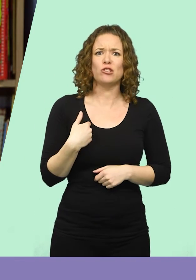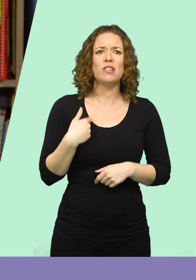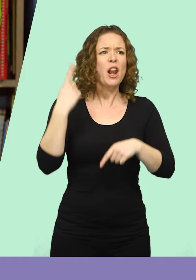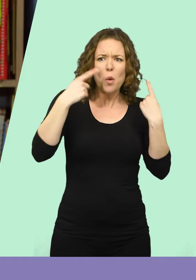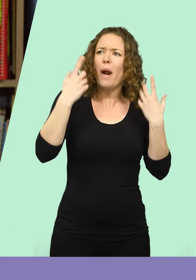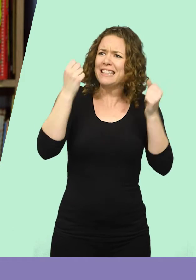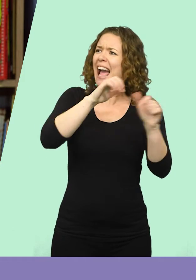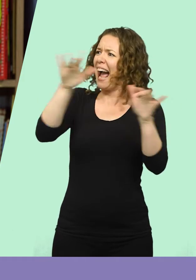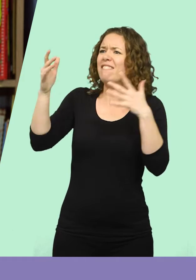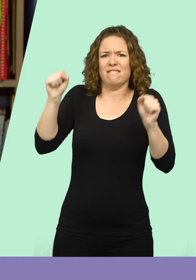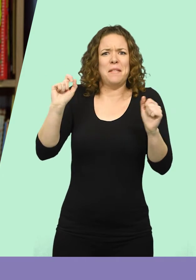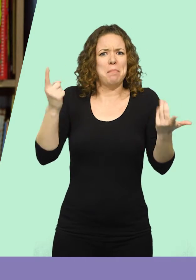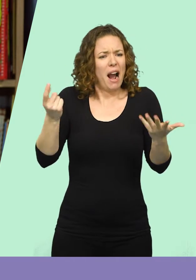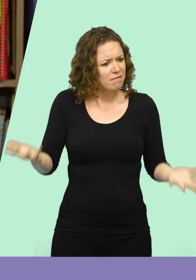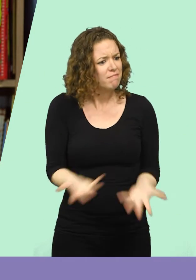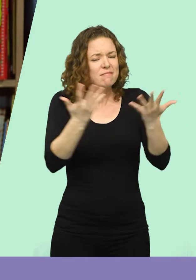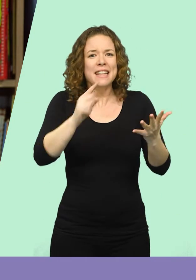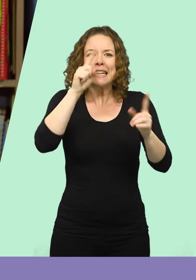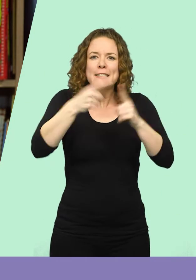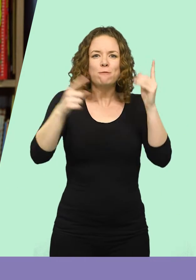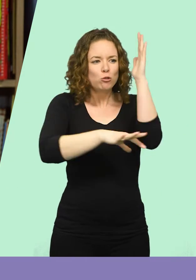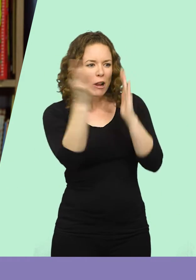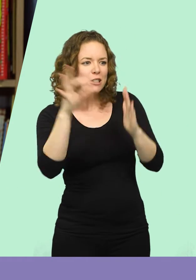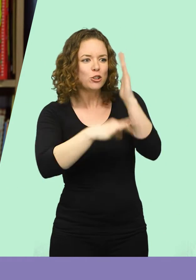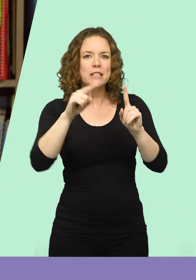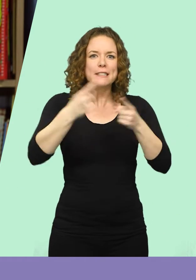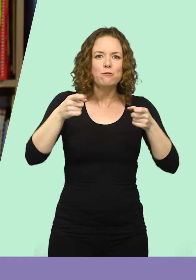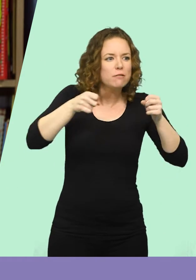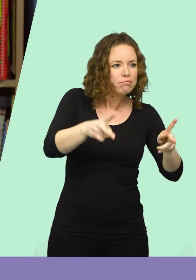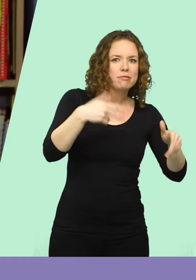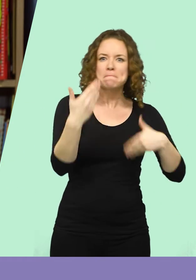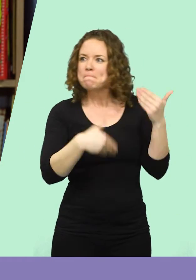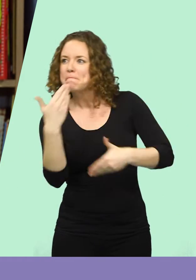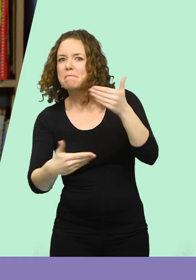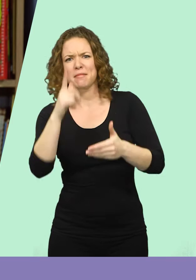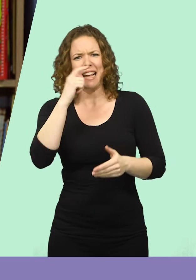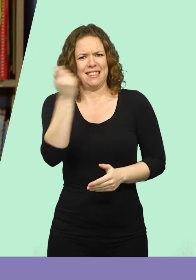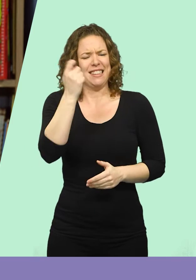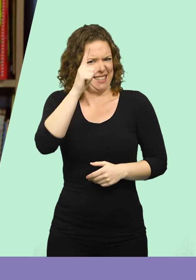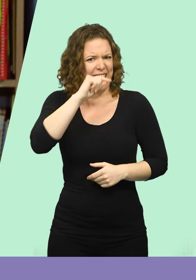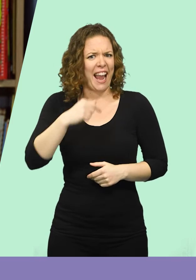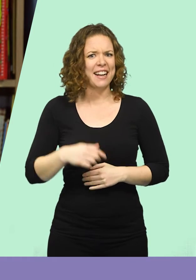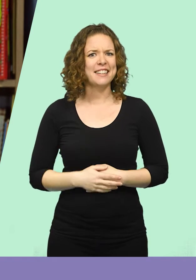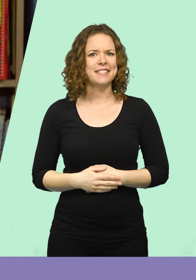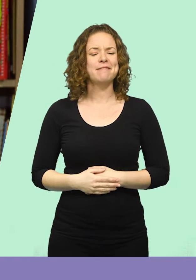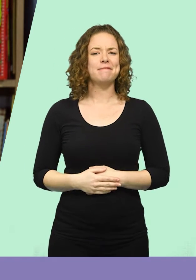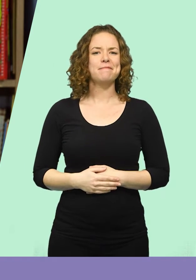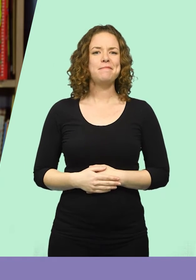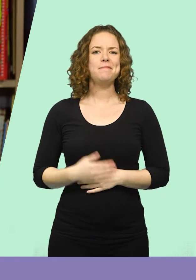because of the level of noise. There's a lot of strategies and a lot of things that can be put in place to get around it.